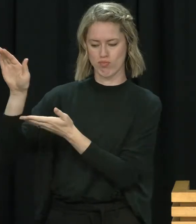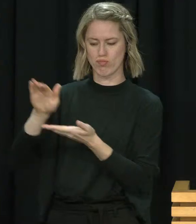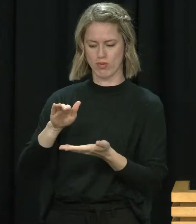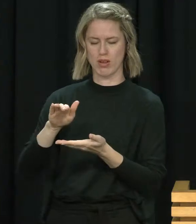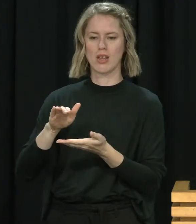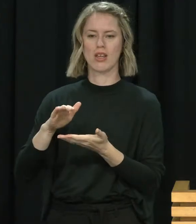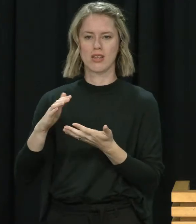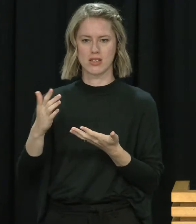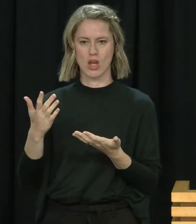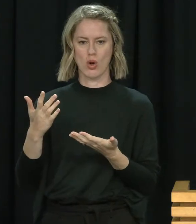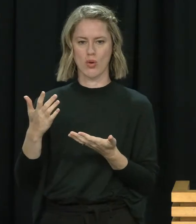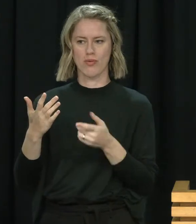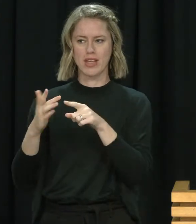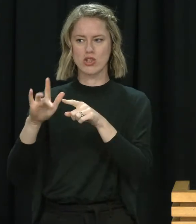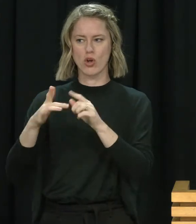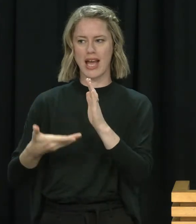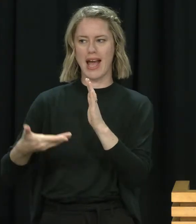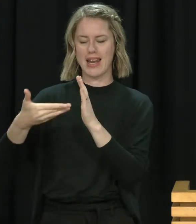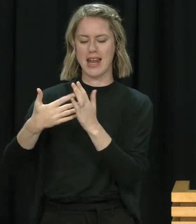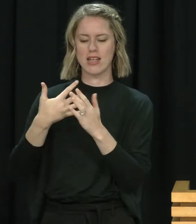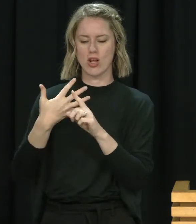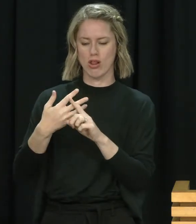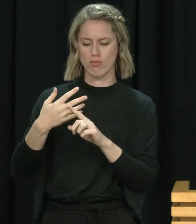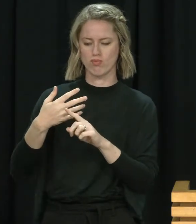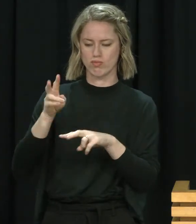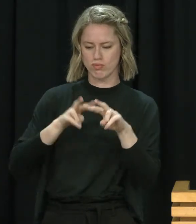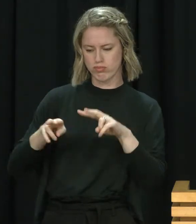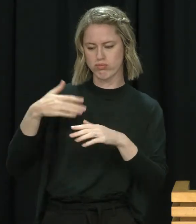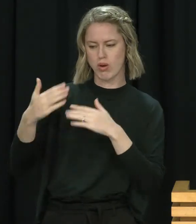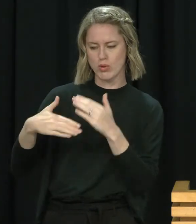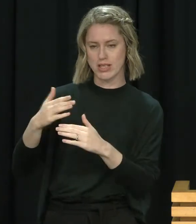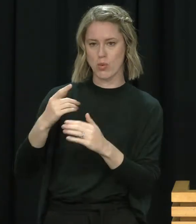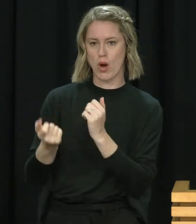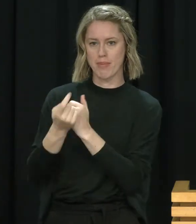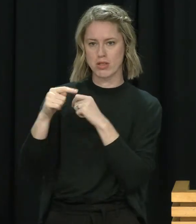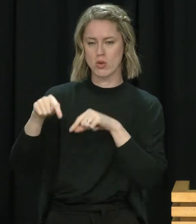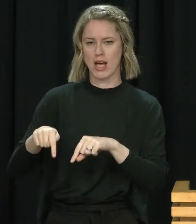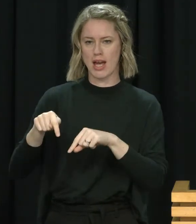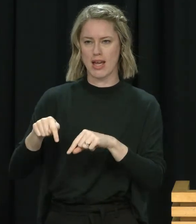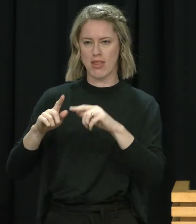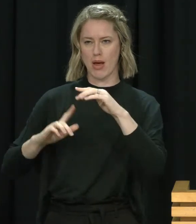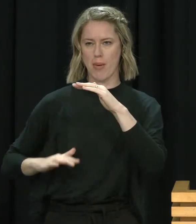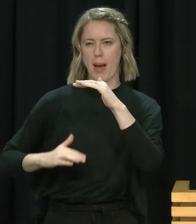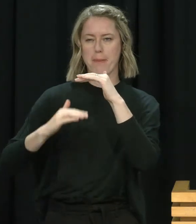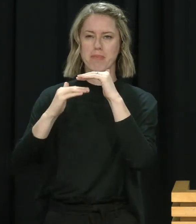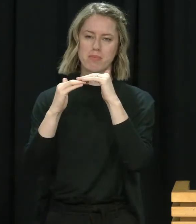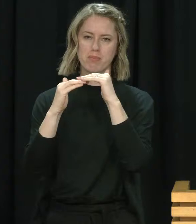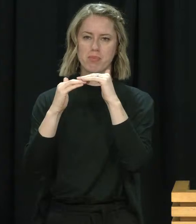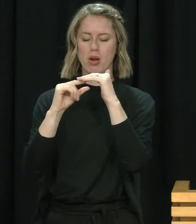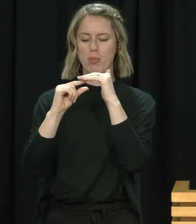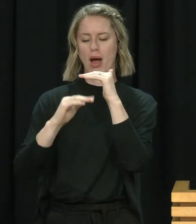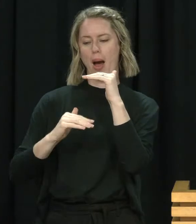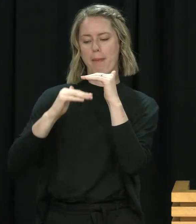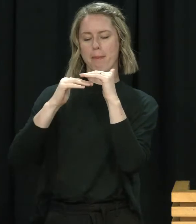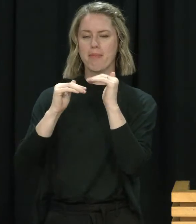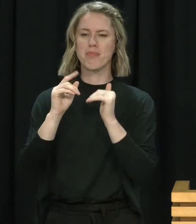30,000. But we just had a delivery today. And so that doesn't get added to that until it's been processed